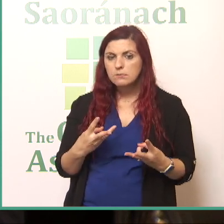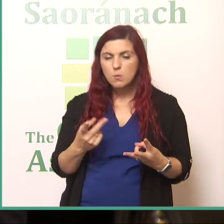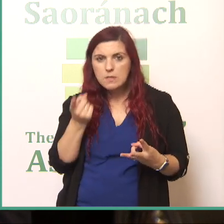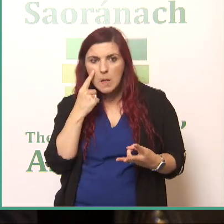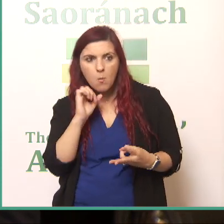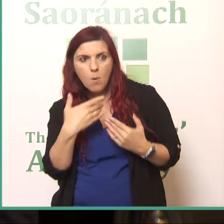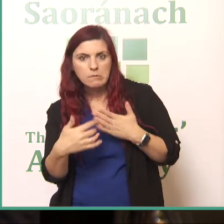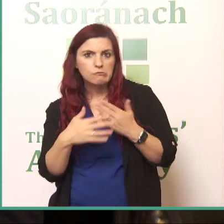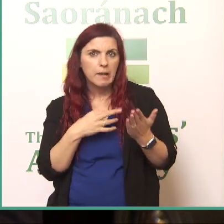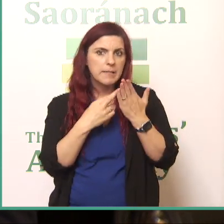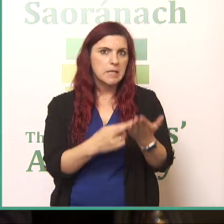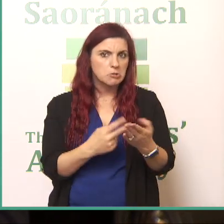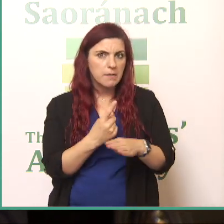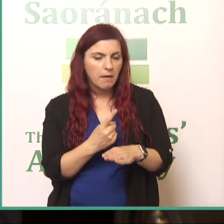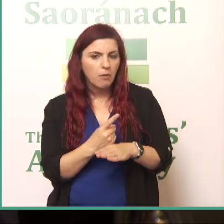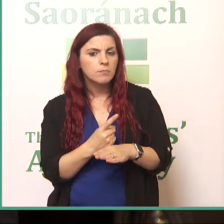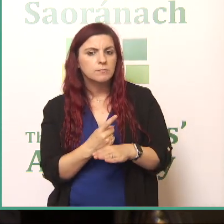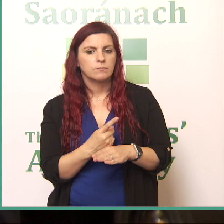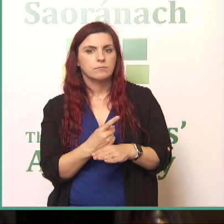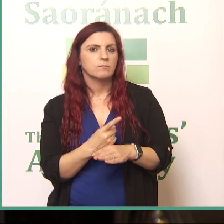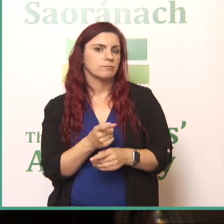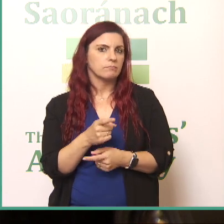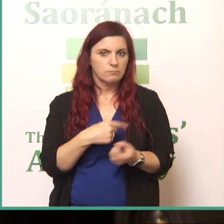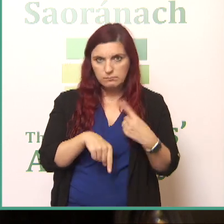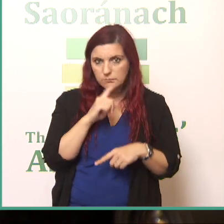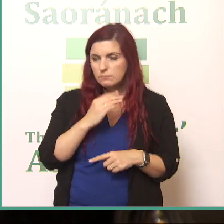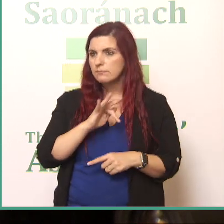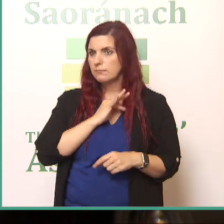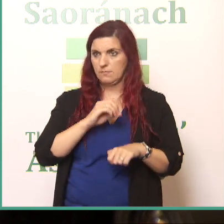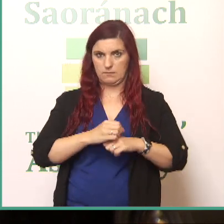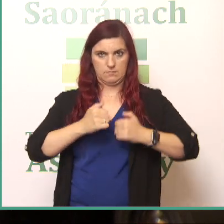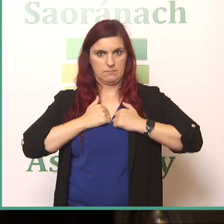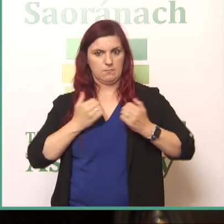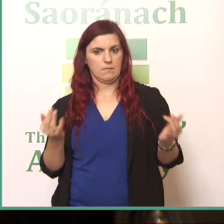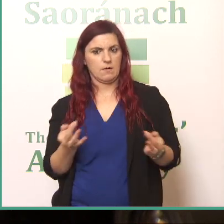that were put forward and for ourselves on our farm there was three recommendations